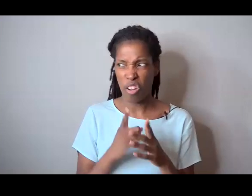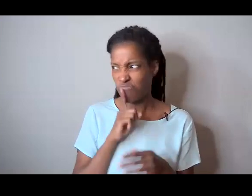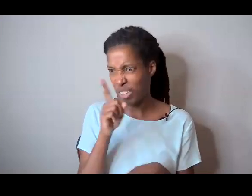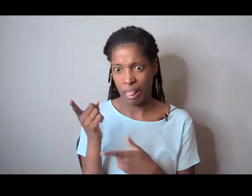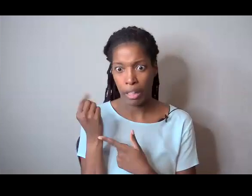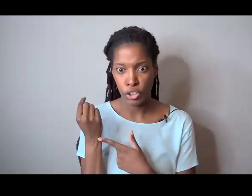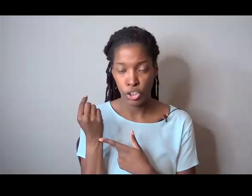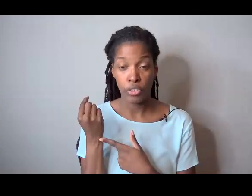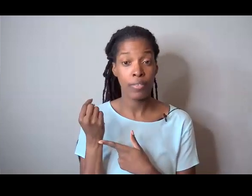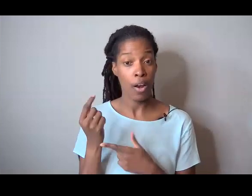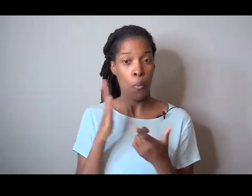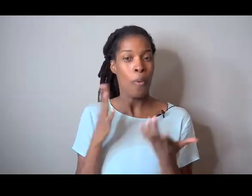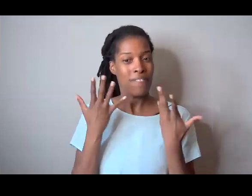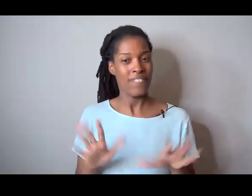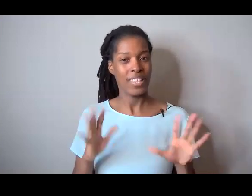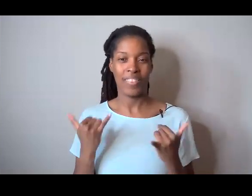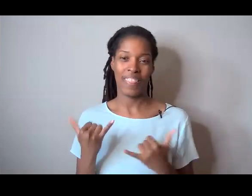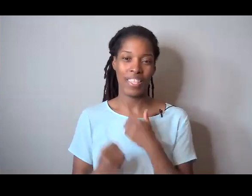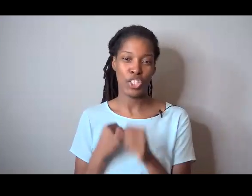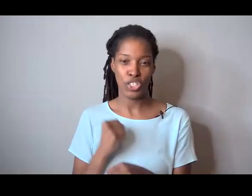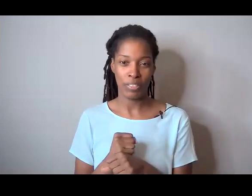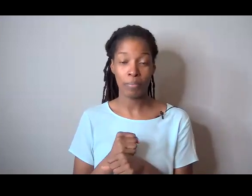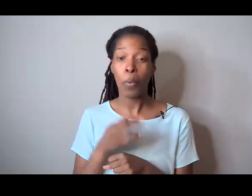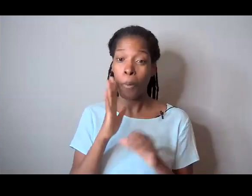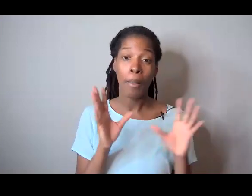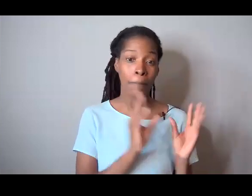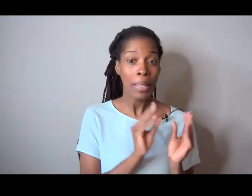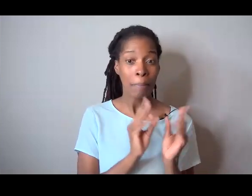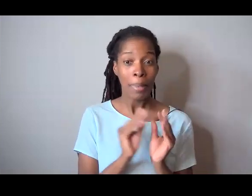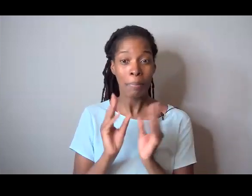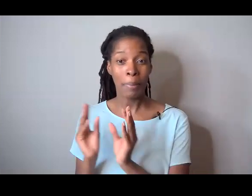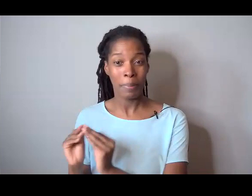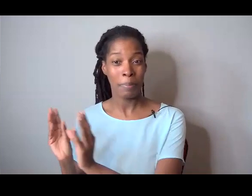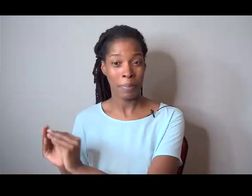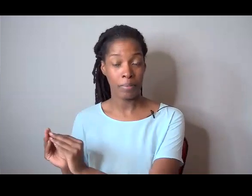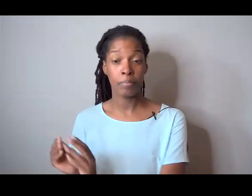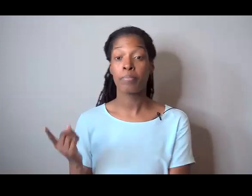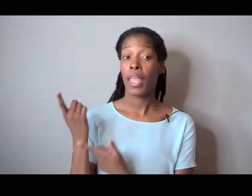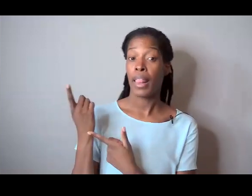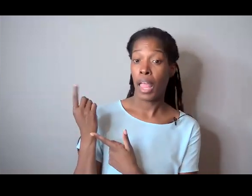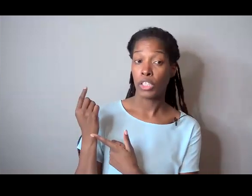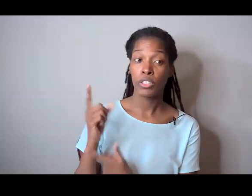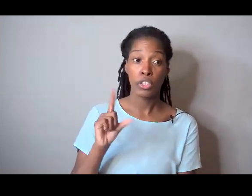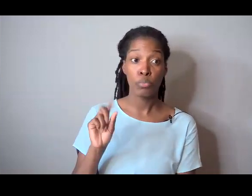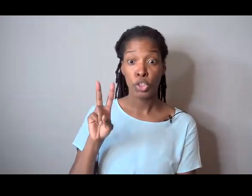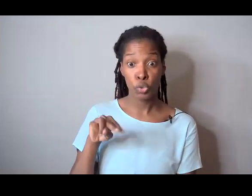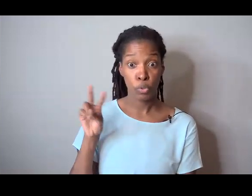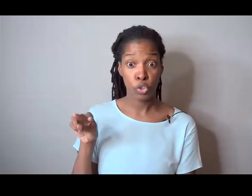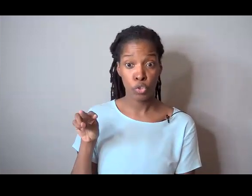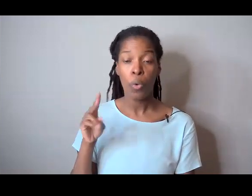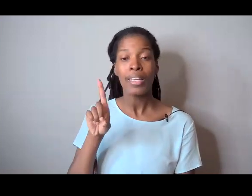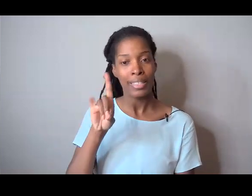finishing up this year. So in 2022, last year, we actually did five webinars on